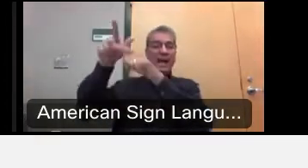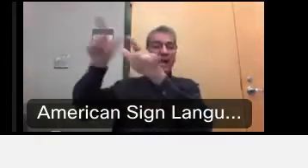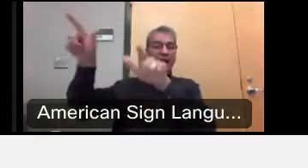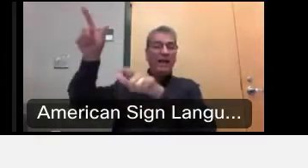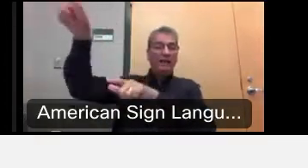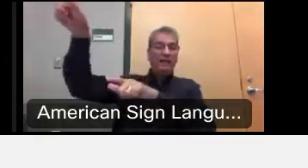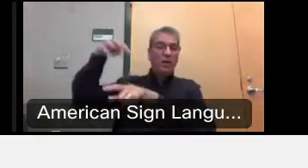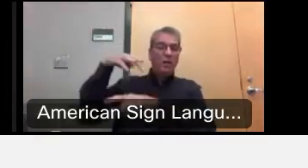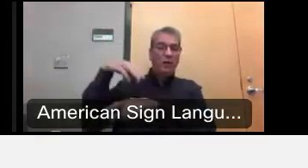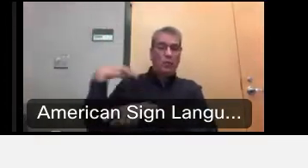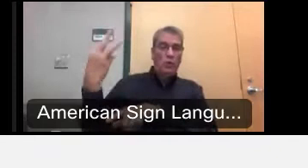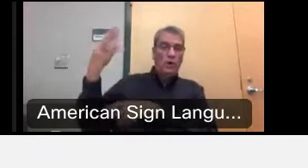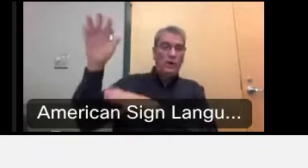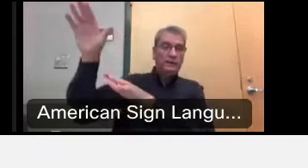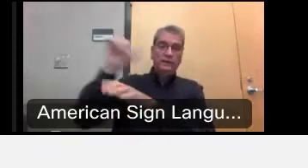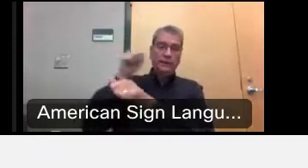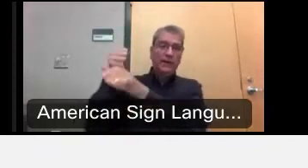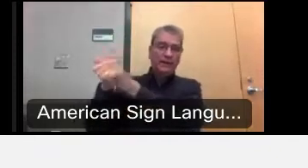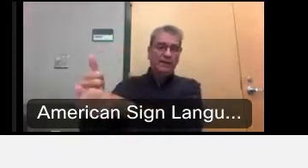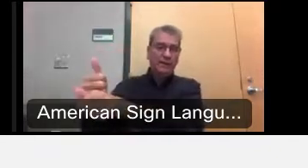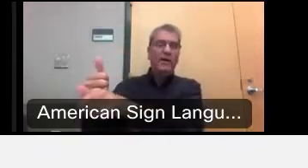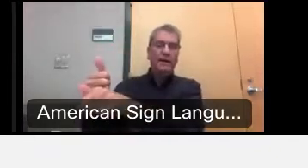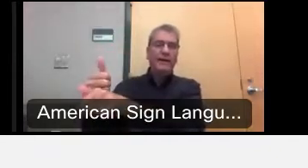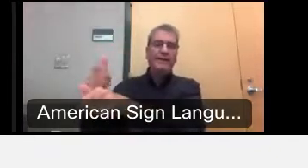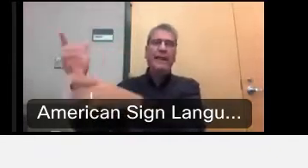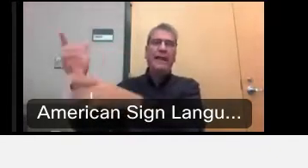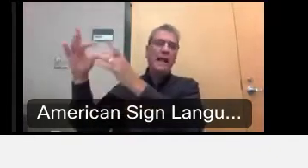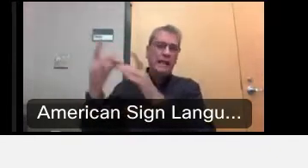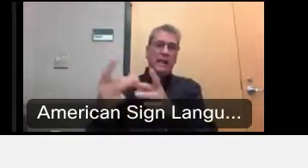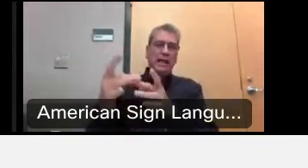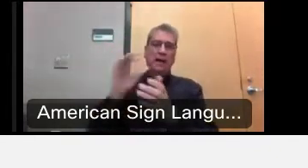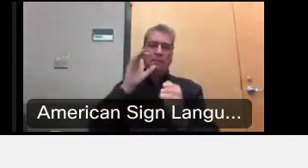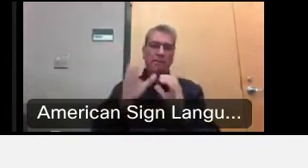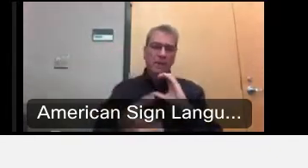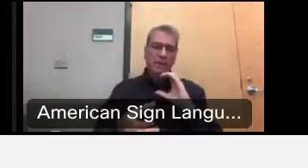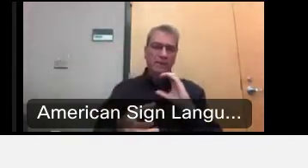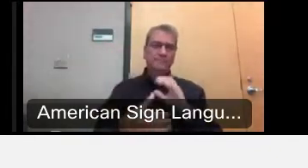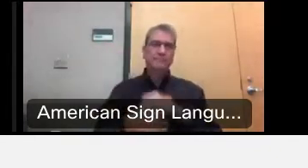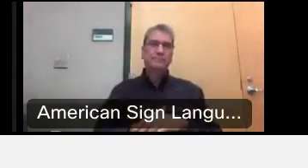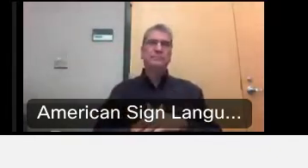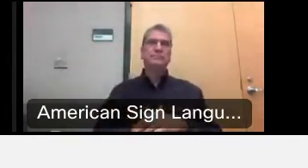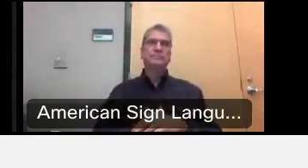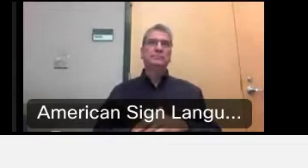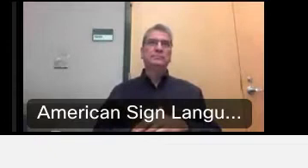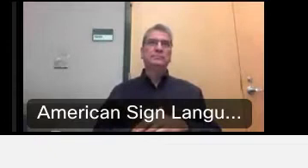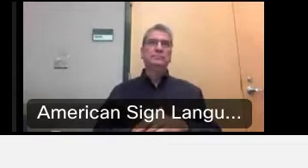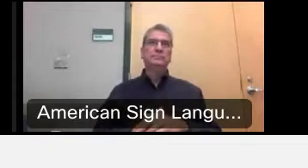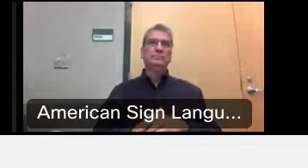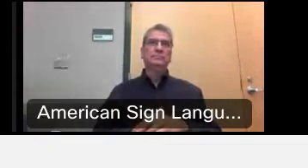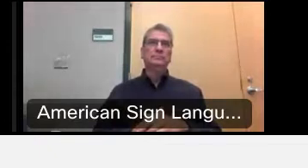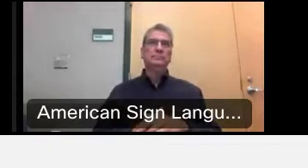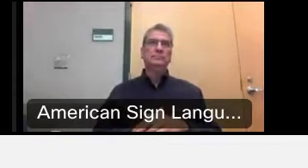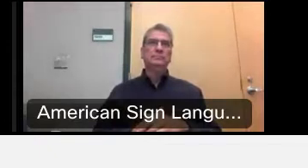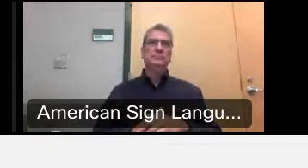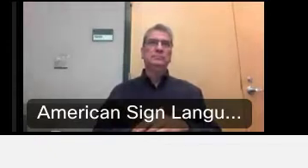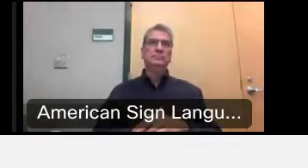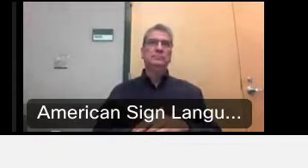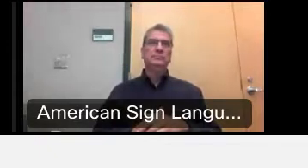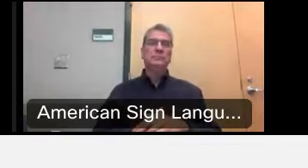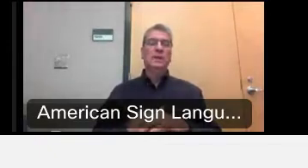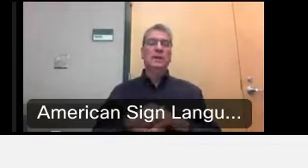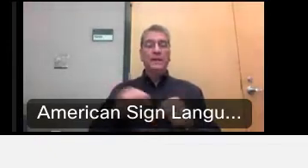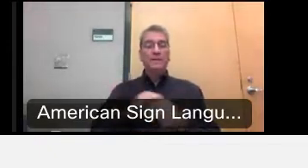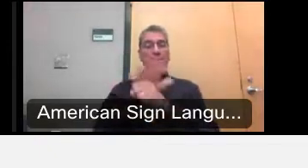for, um, MIS, communication. So, again, uh, the pandemic going back through